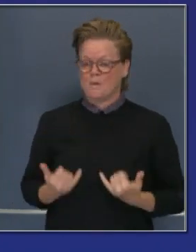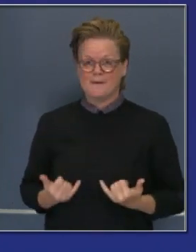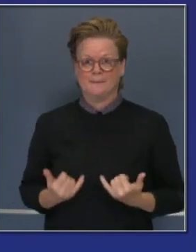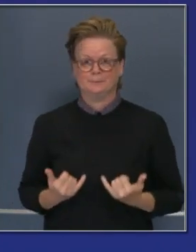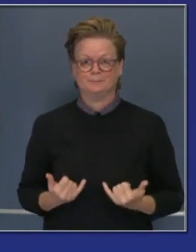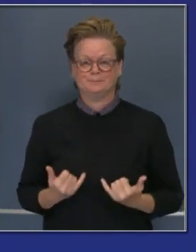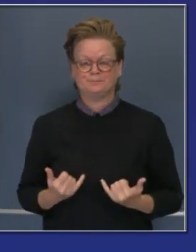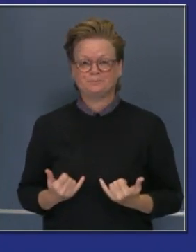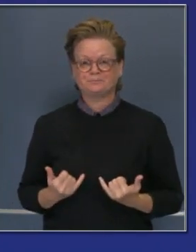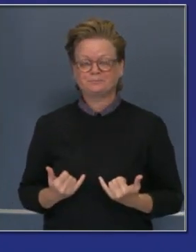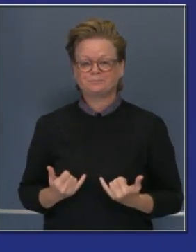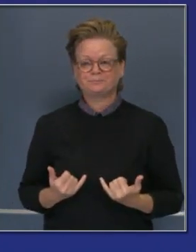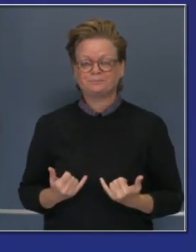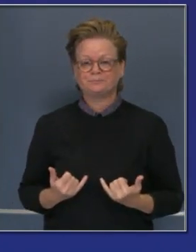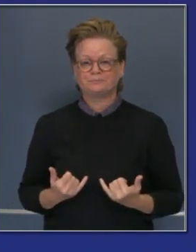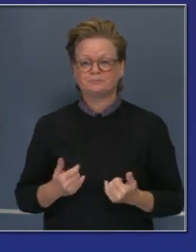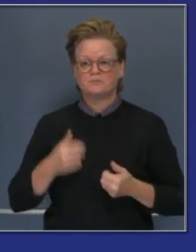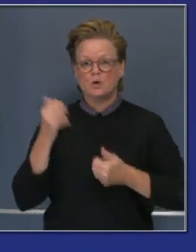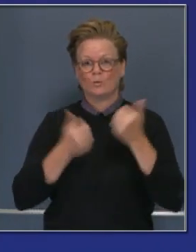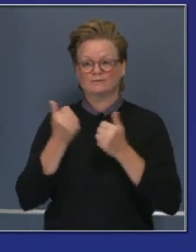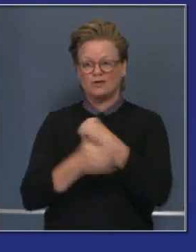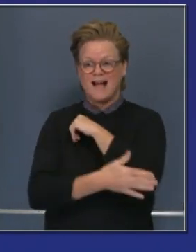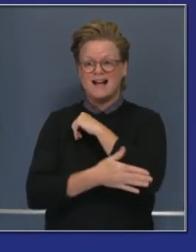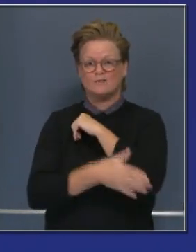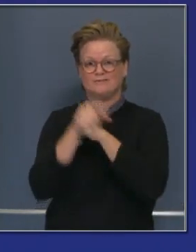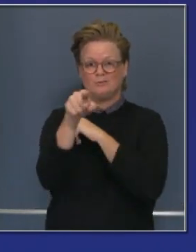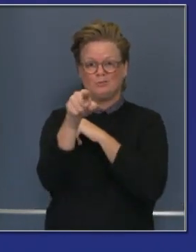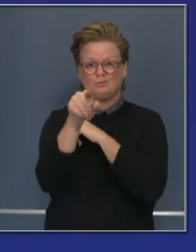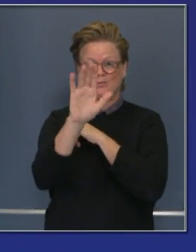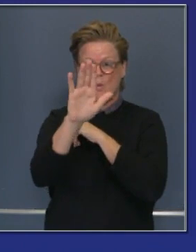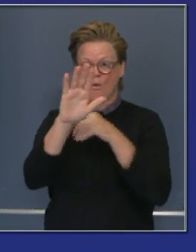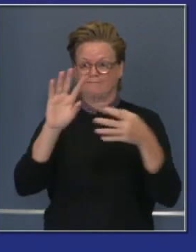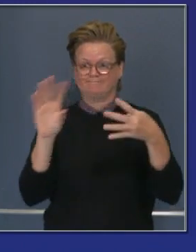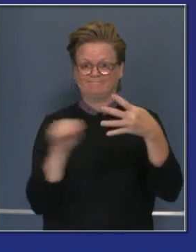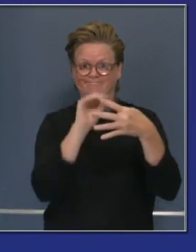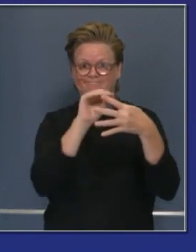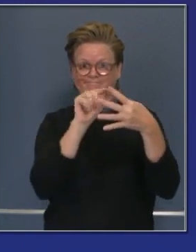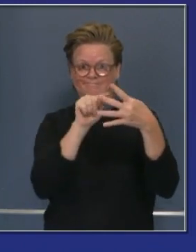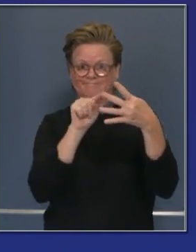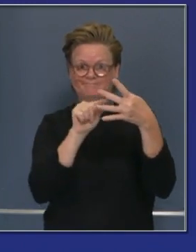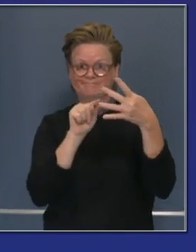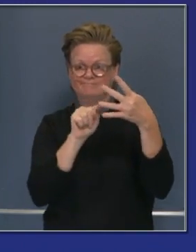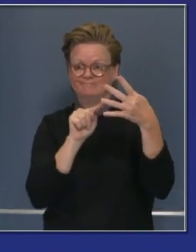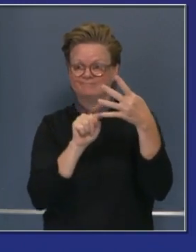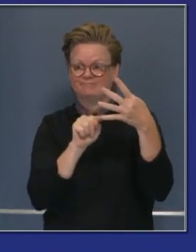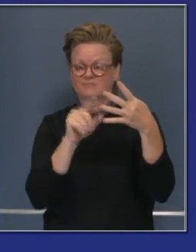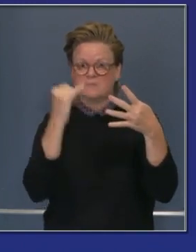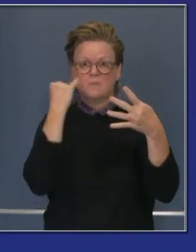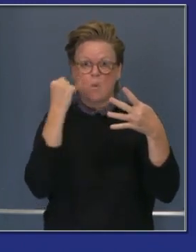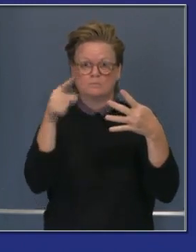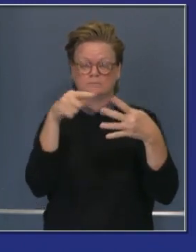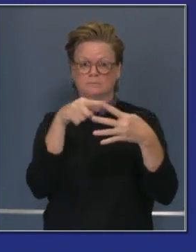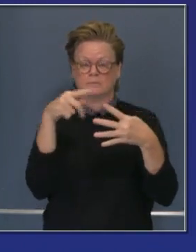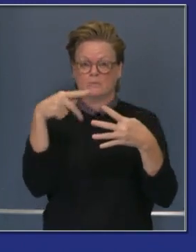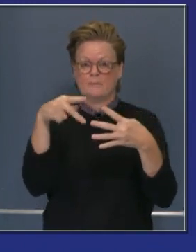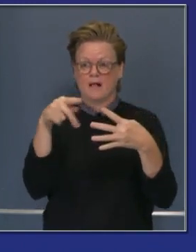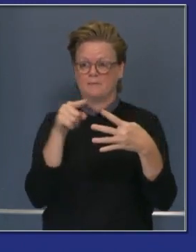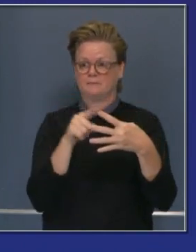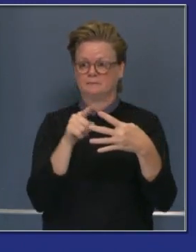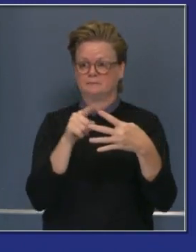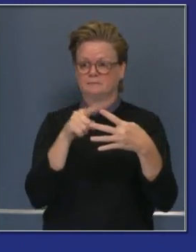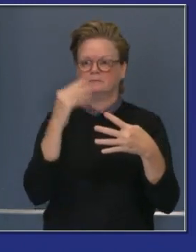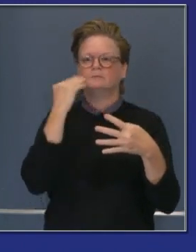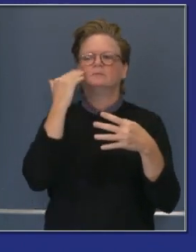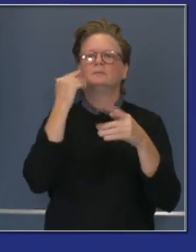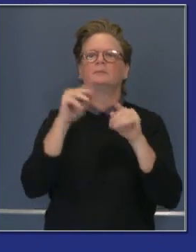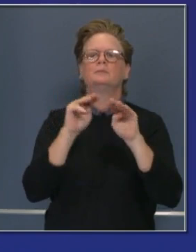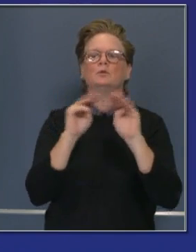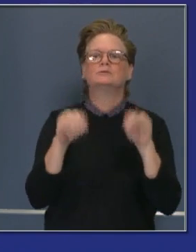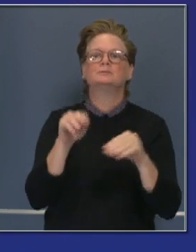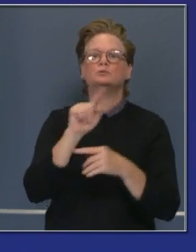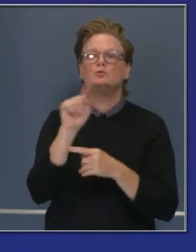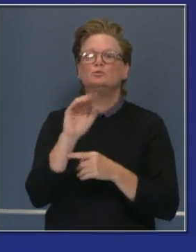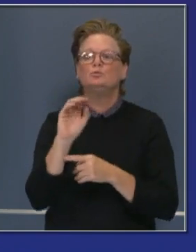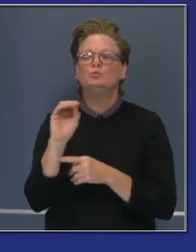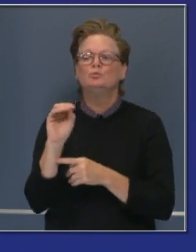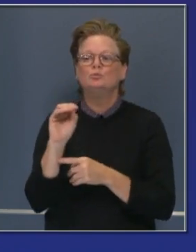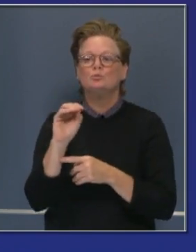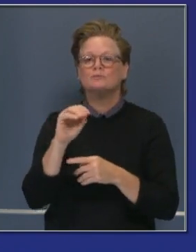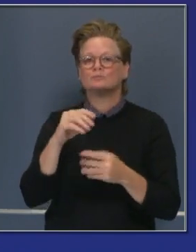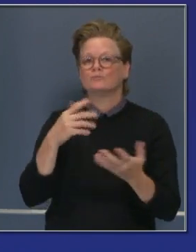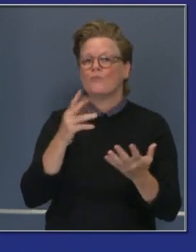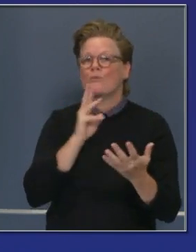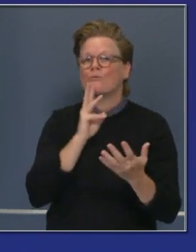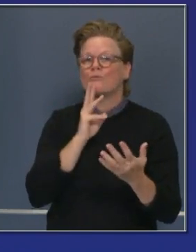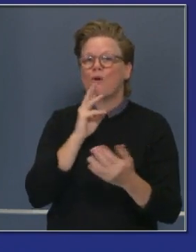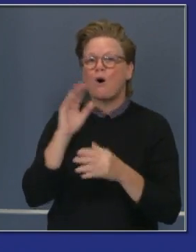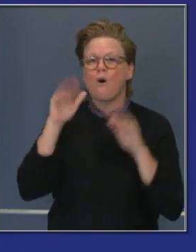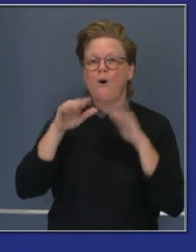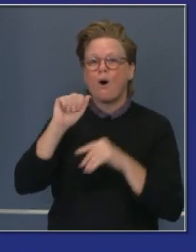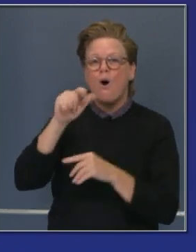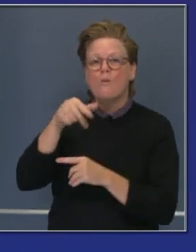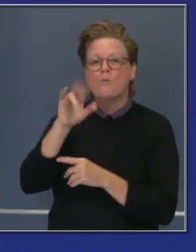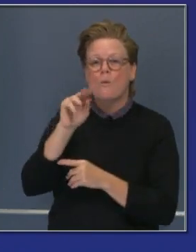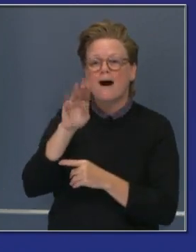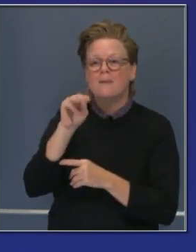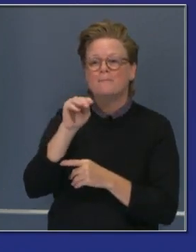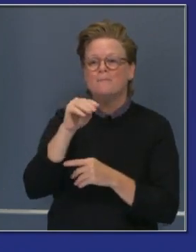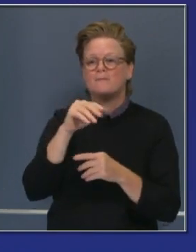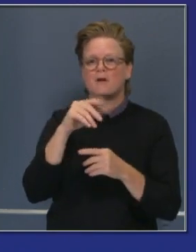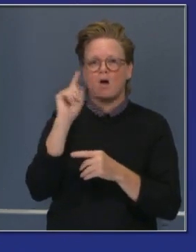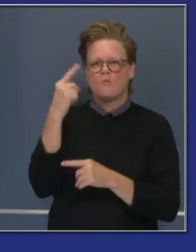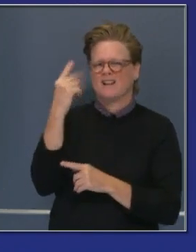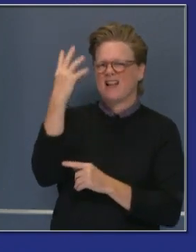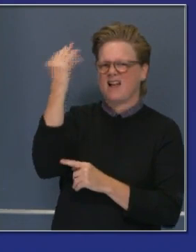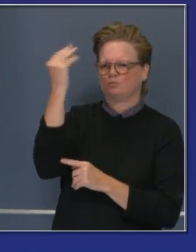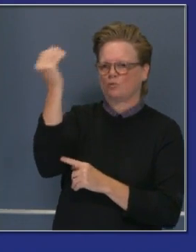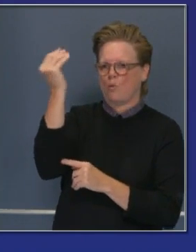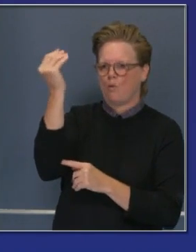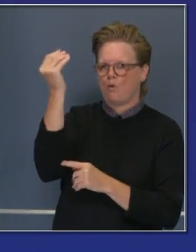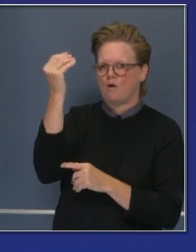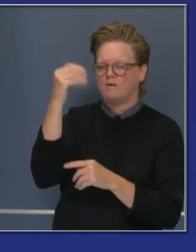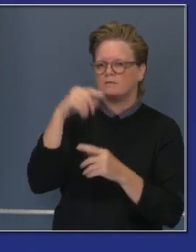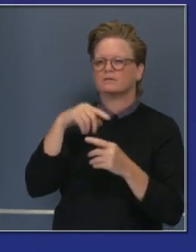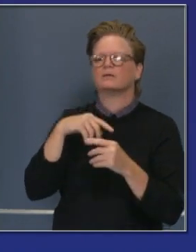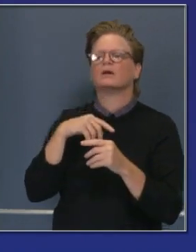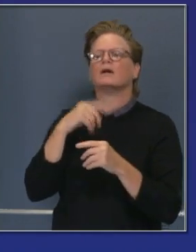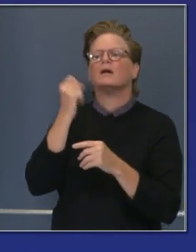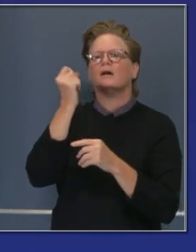SO IF TODAY, AS THE GOVERNOR SHOWED THE MAP OF WHICH COUNTIES ARE WHICH COLOR AND WHICH TIER, YOU SEE YOUR COUNTY AND THE PURPLE, YOU KNOW THAT MUSEUMS, ZOOS, AND AQUARIUMS ARE STILL